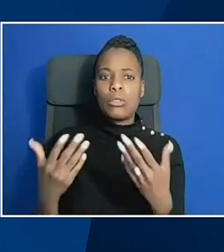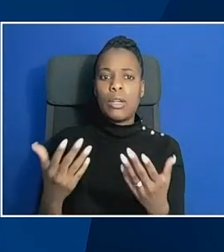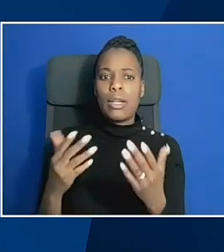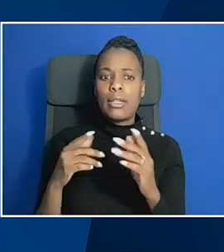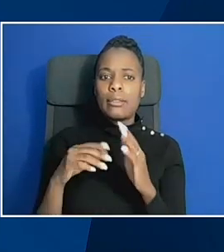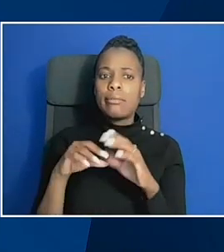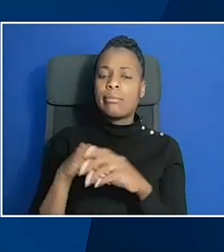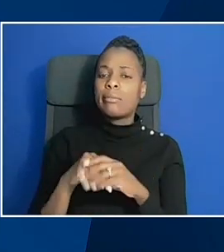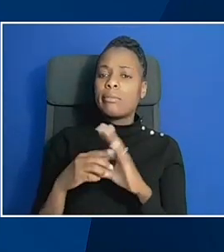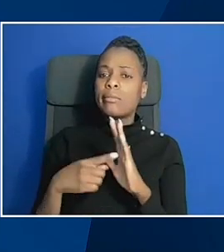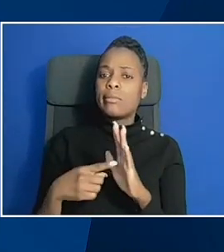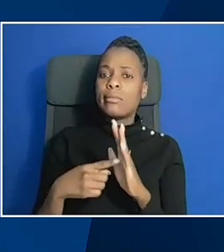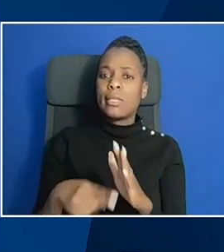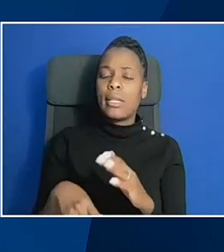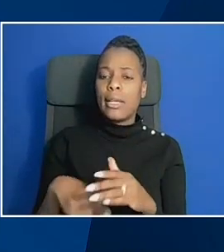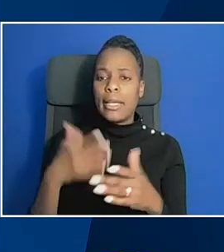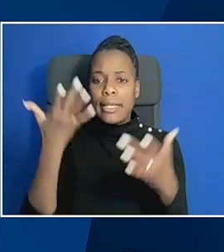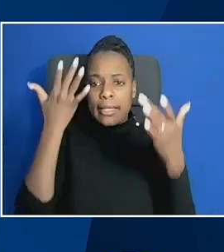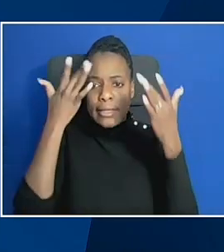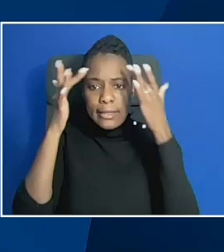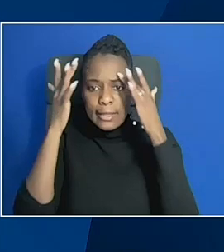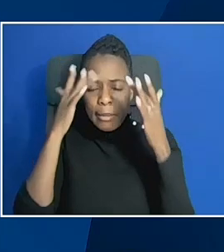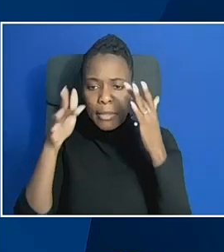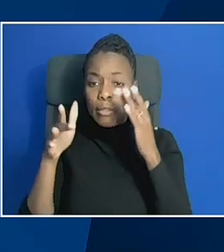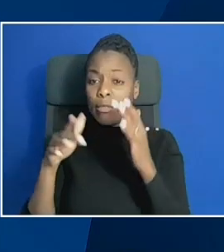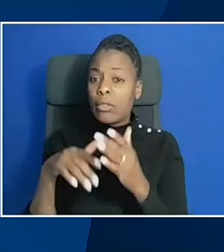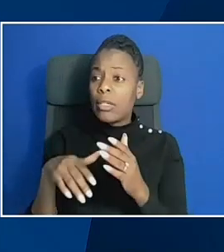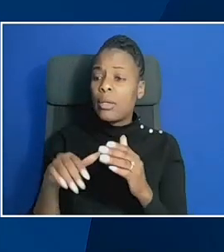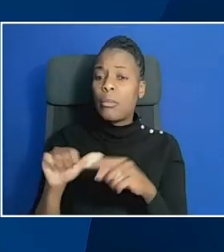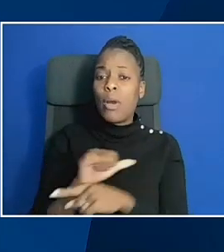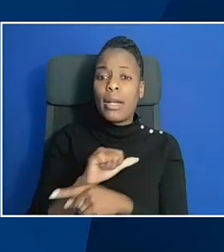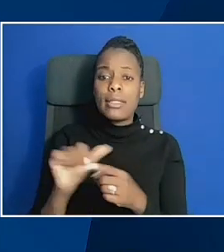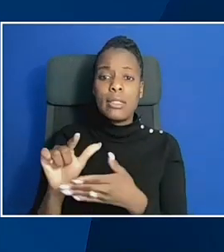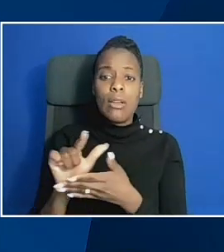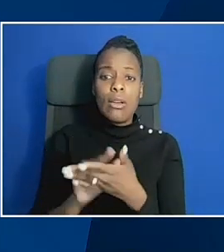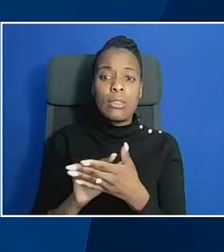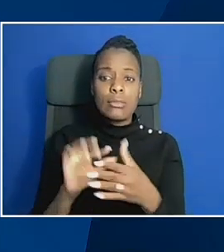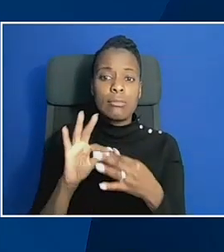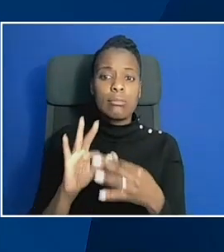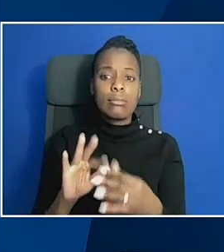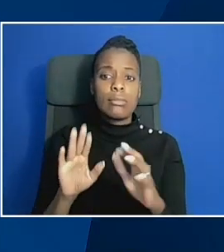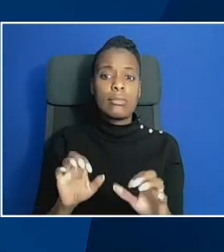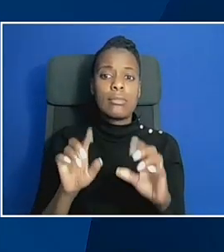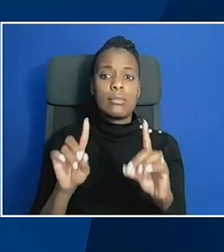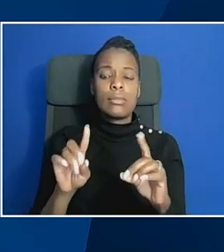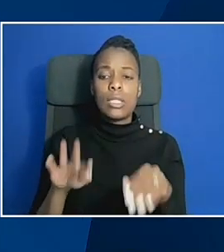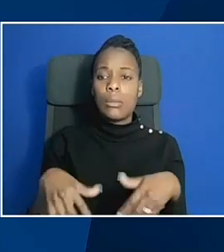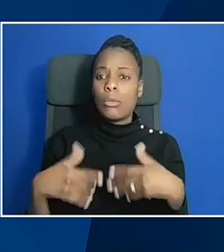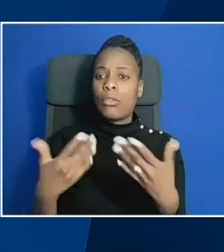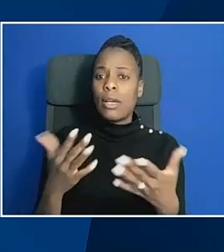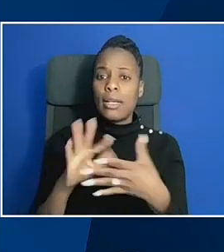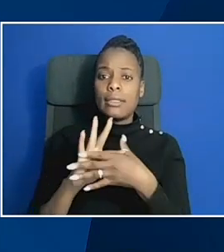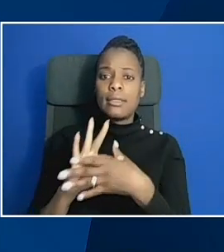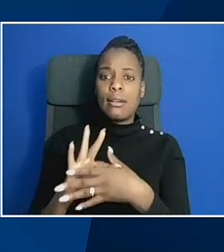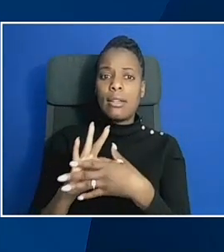specific deceptive practices laws that provide for specific content that is prohibited by educational institutions,